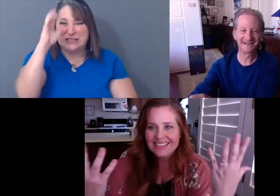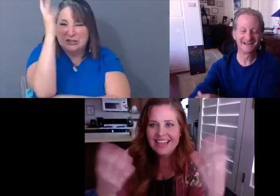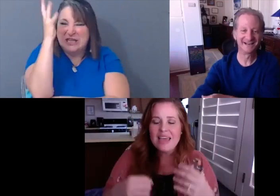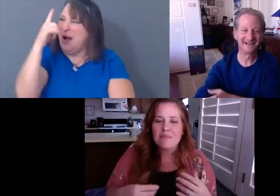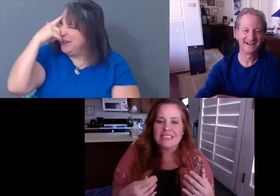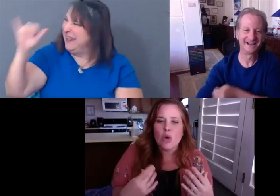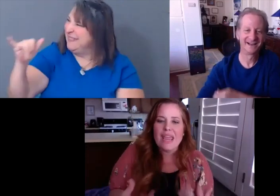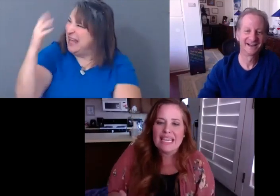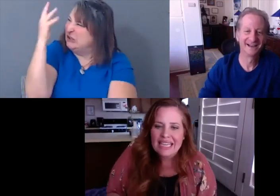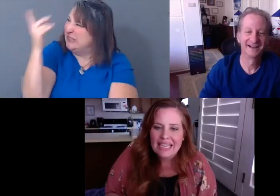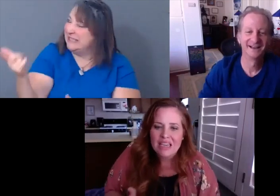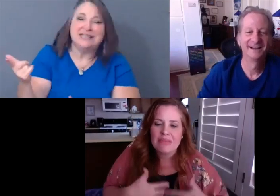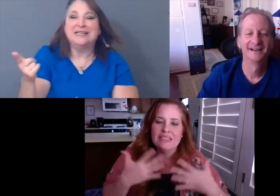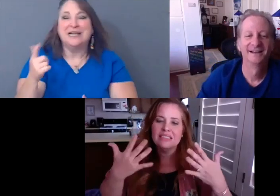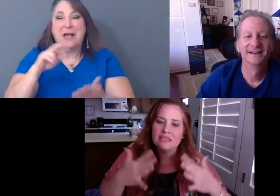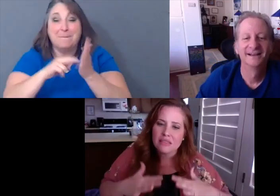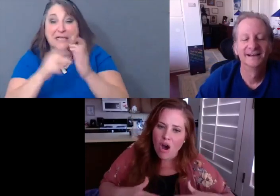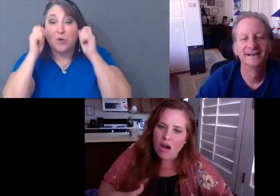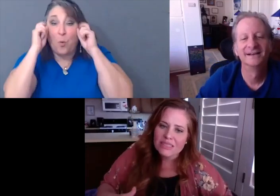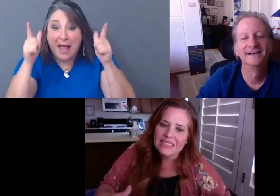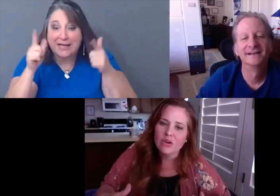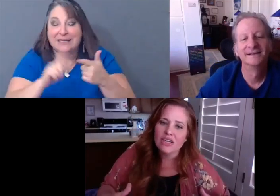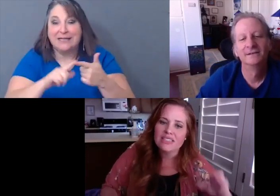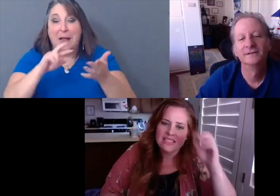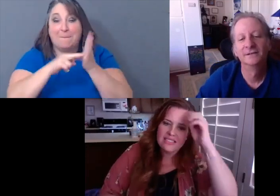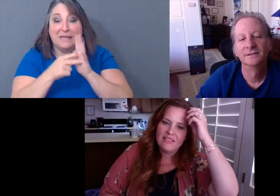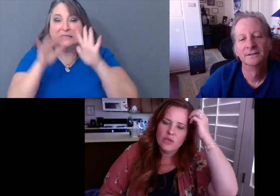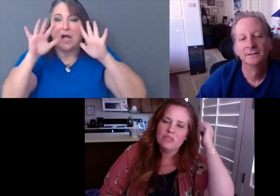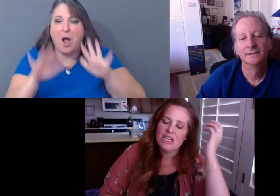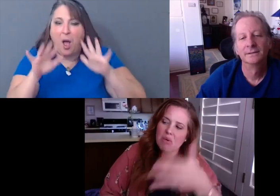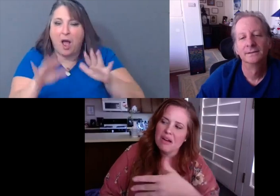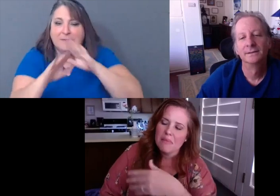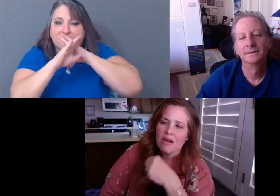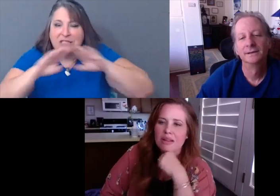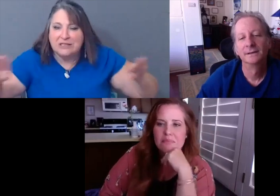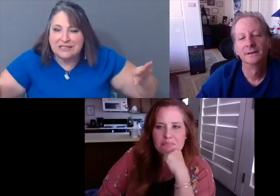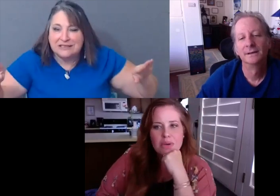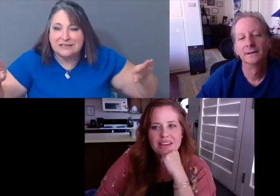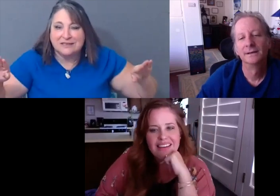Yes, it means awakening, it means calm and stillness and stuff. So it was like, you know what, I'm going to call him Bodhi.